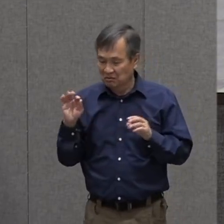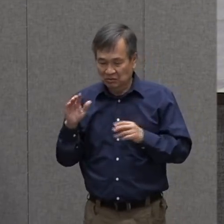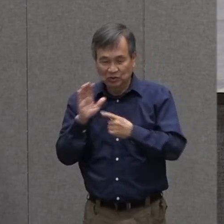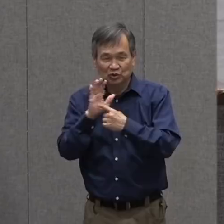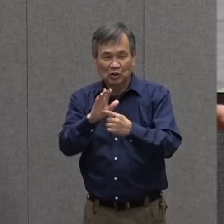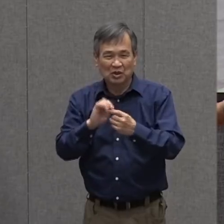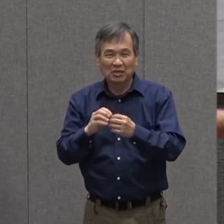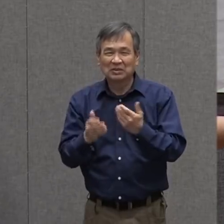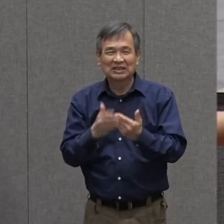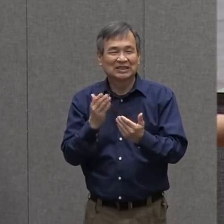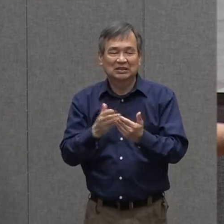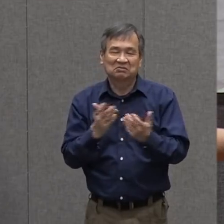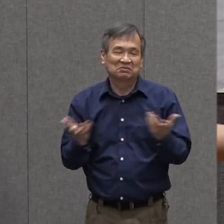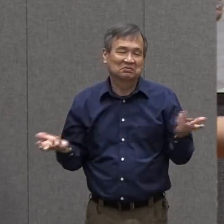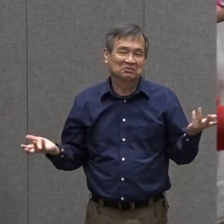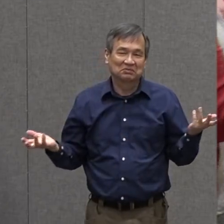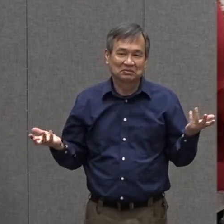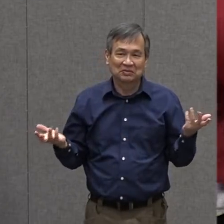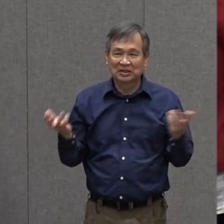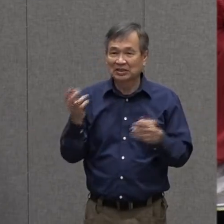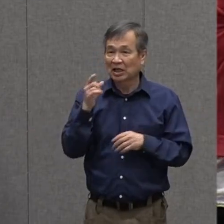But as I'm looking at 219 and 364,